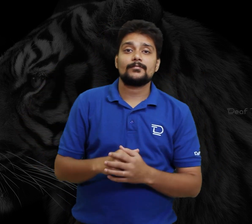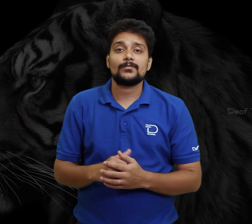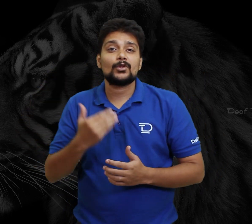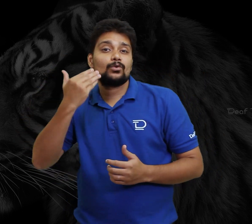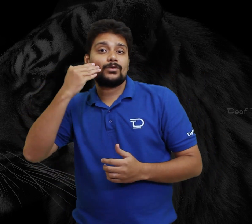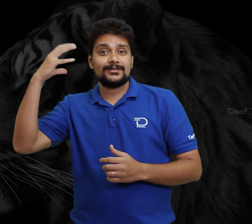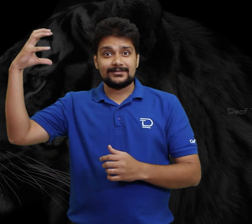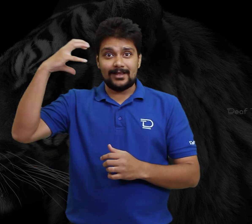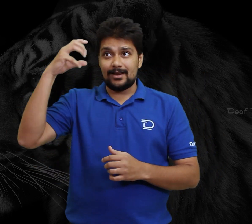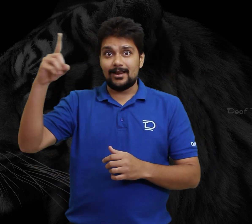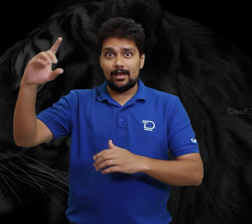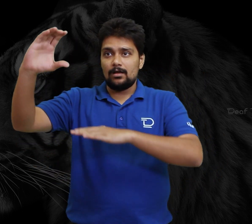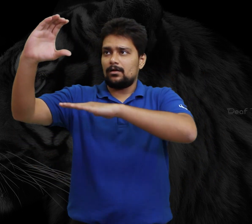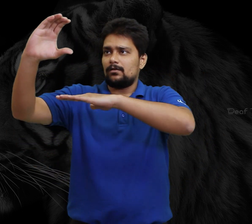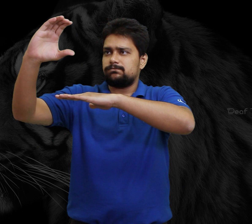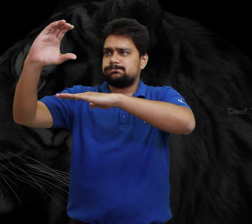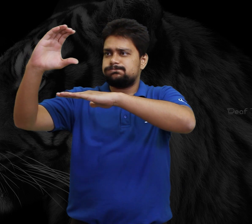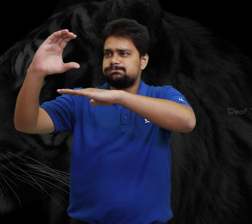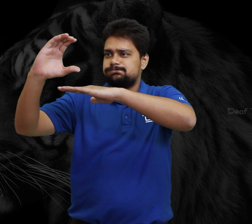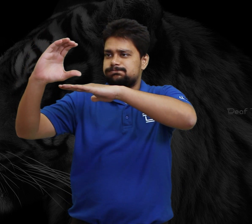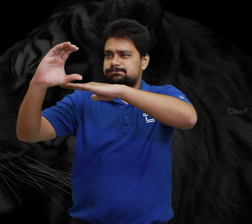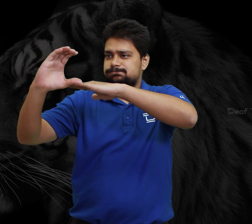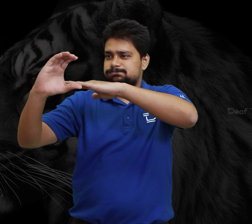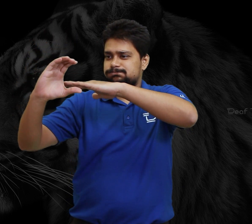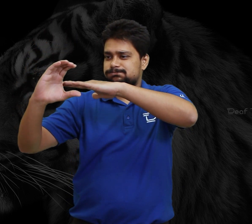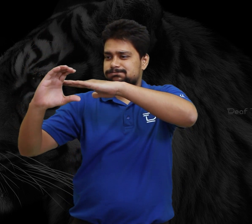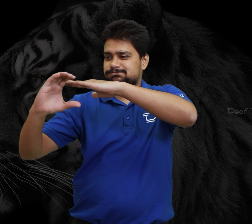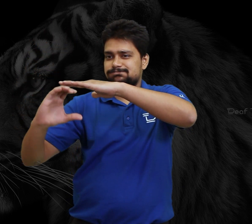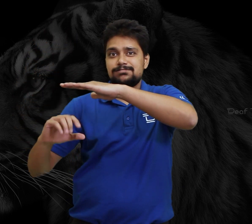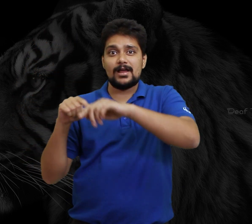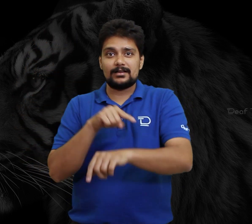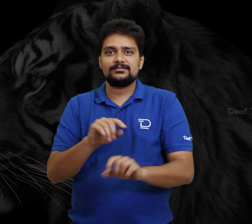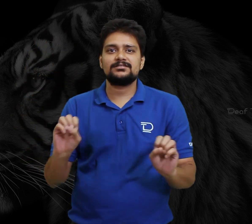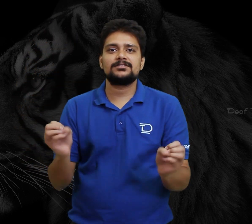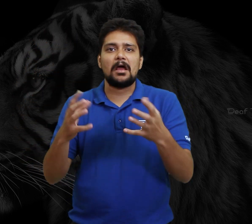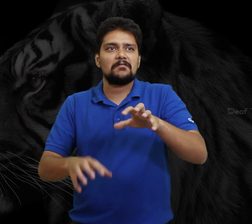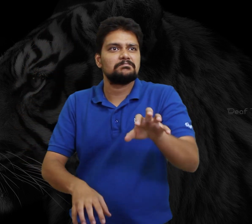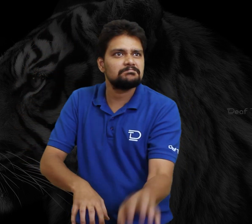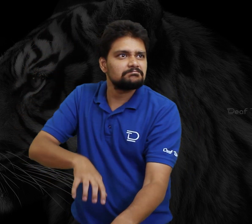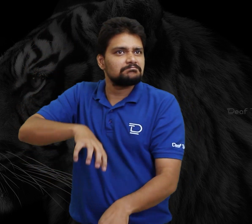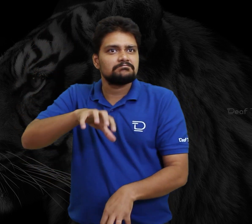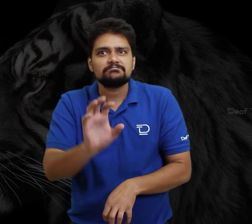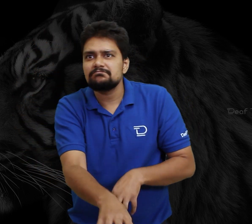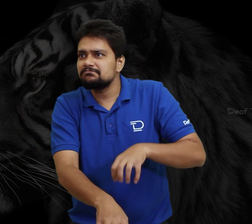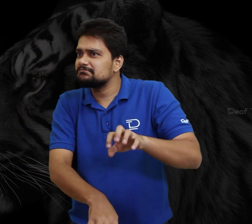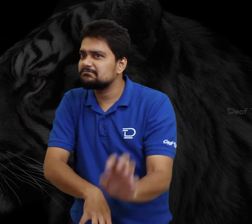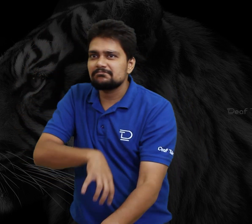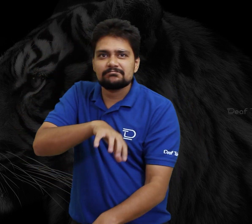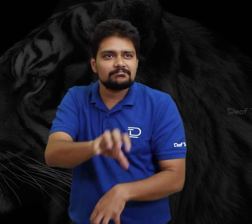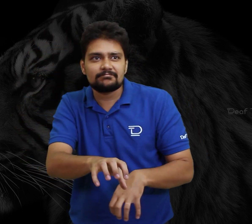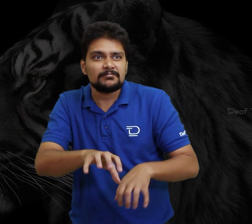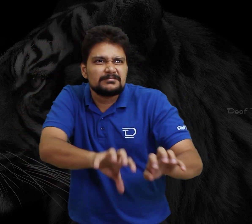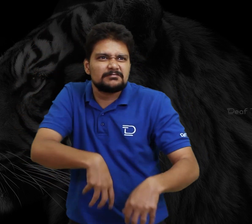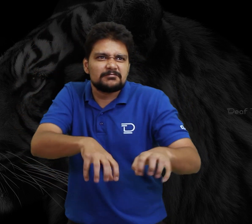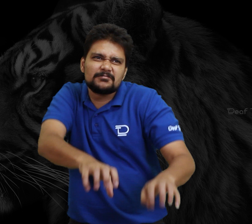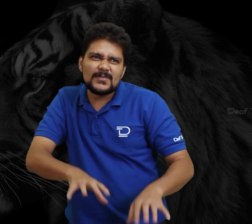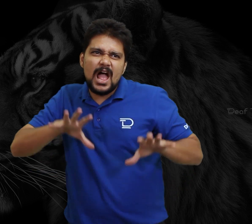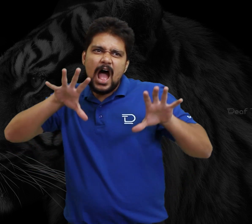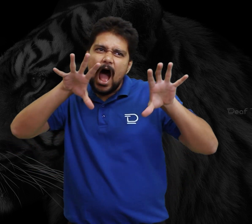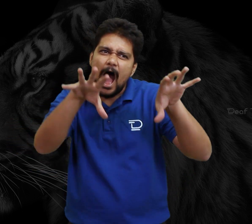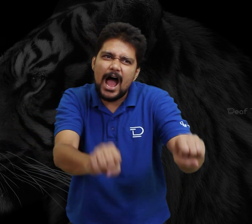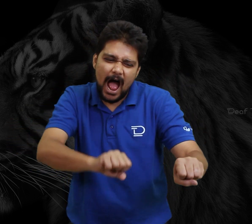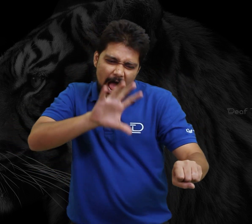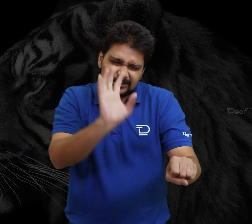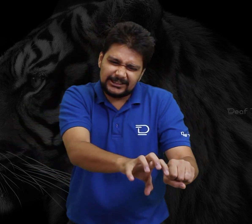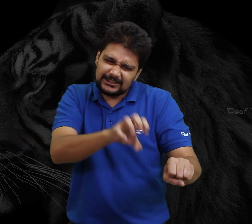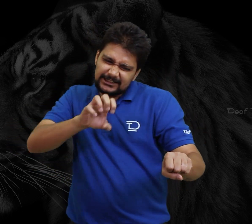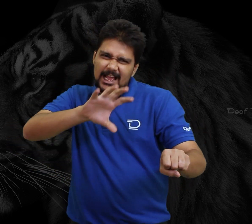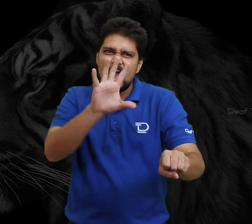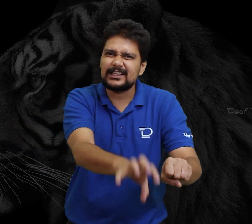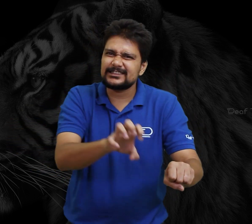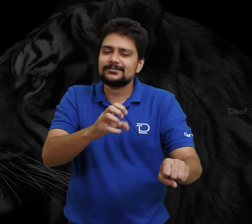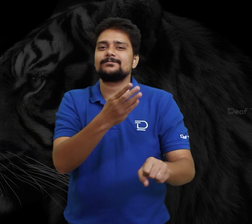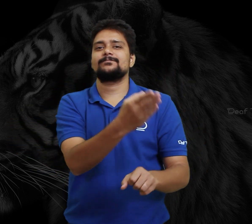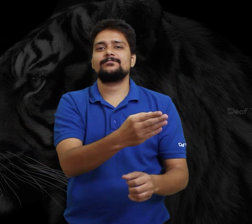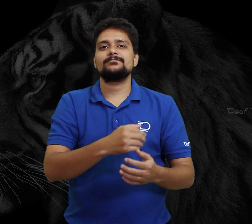and hunt once the sun goes down.